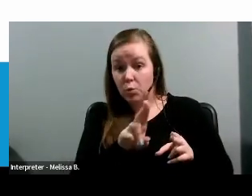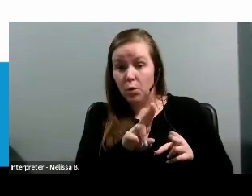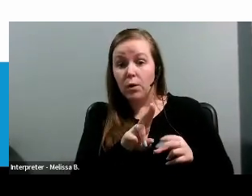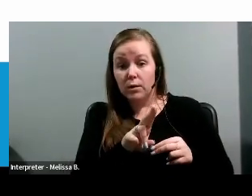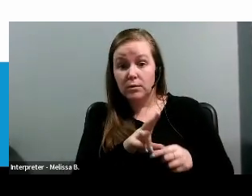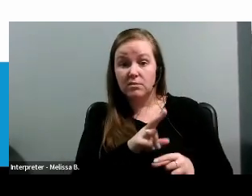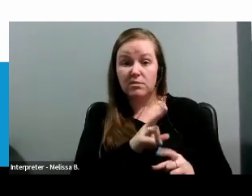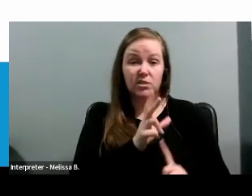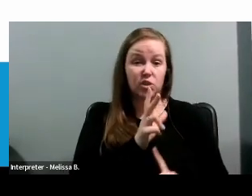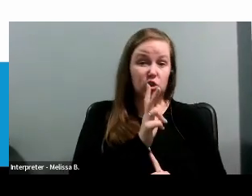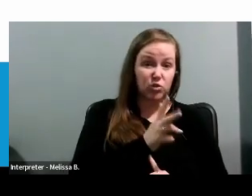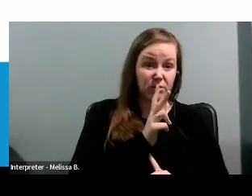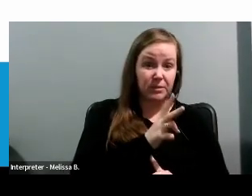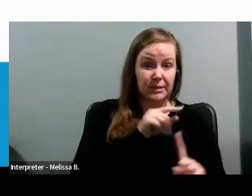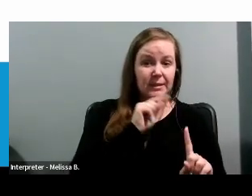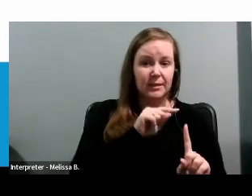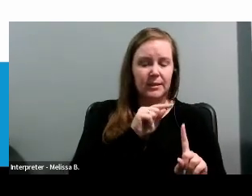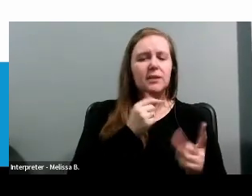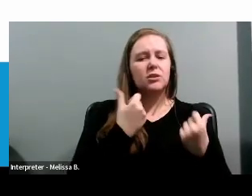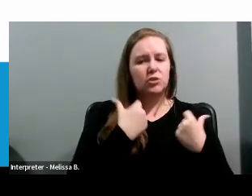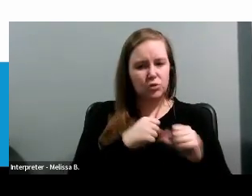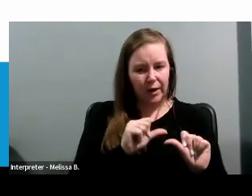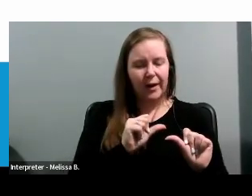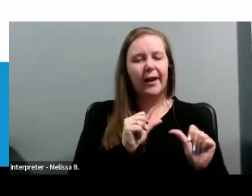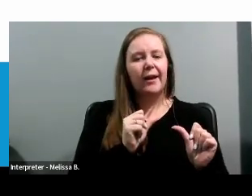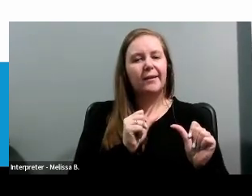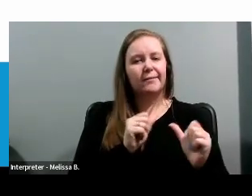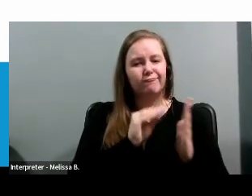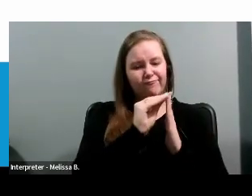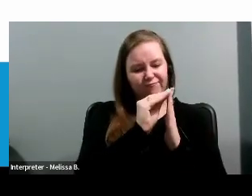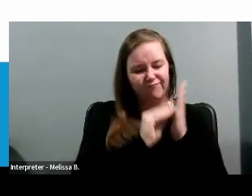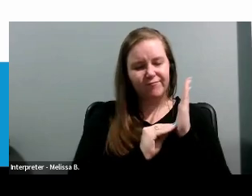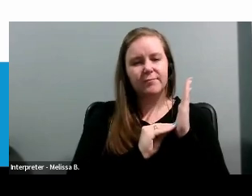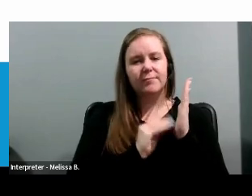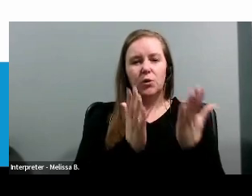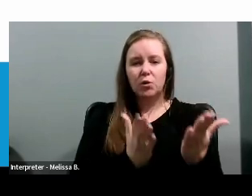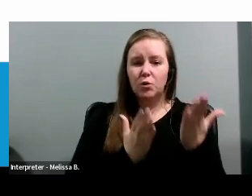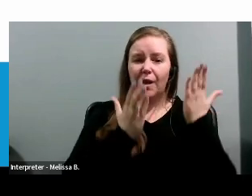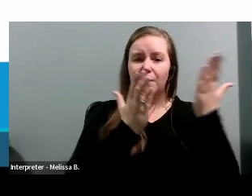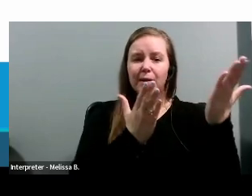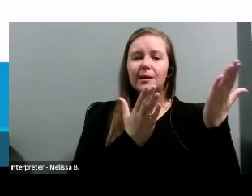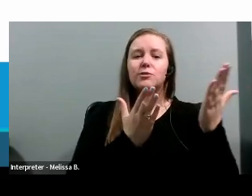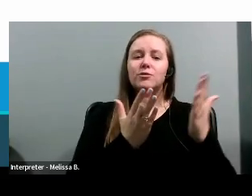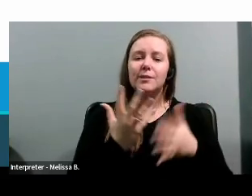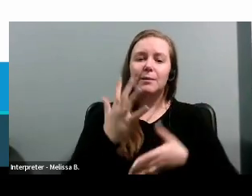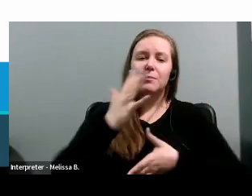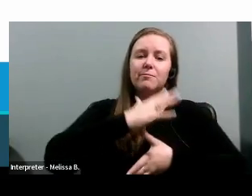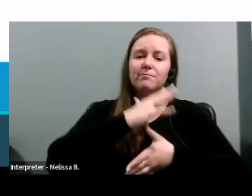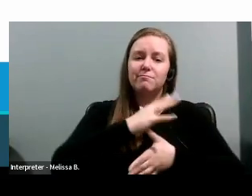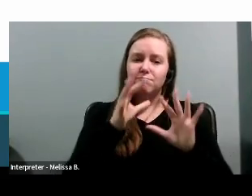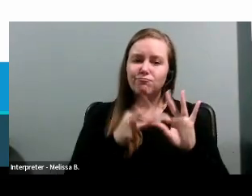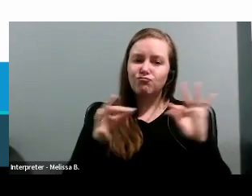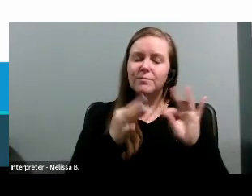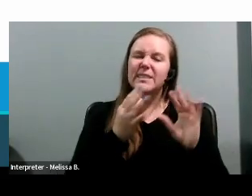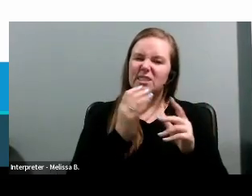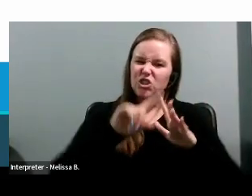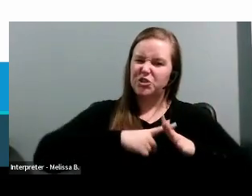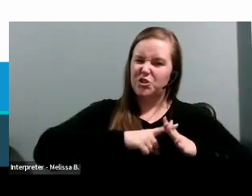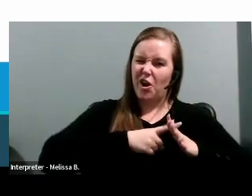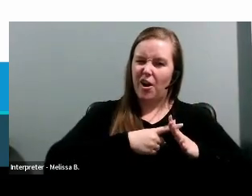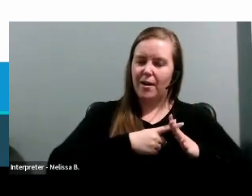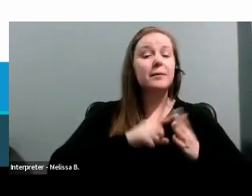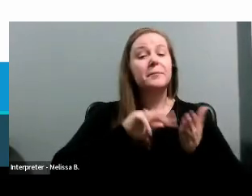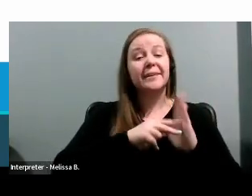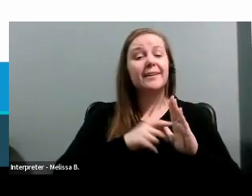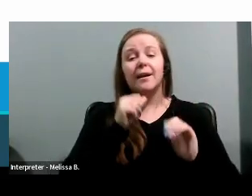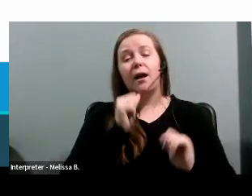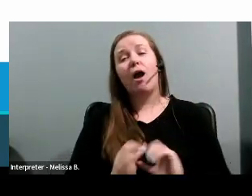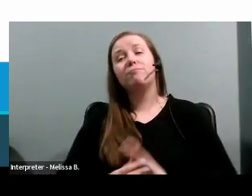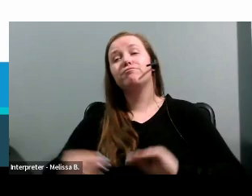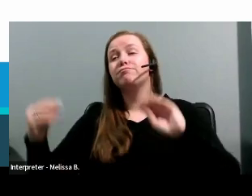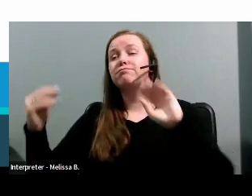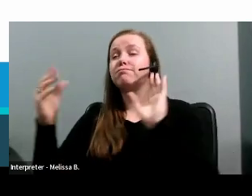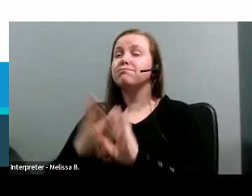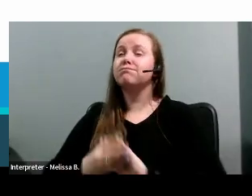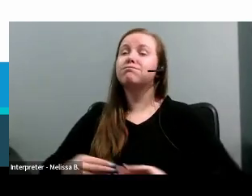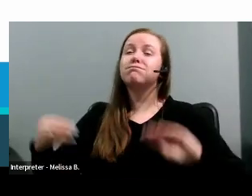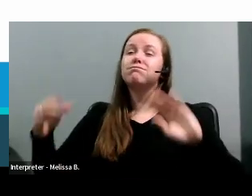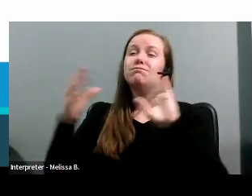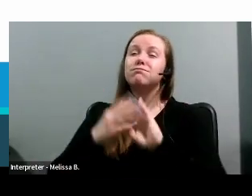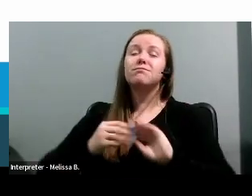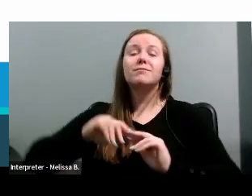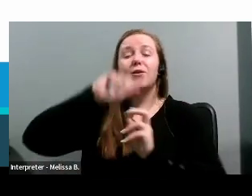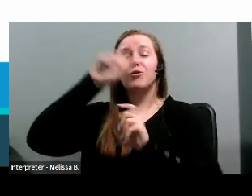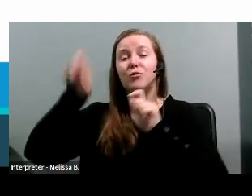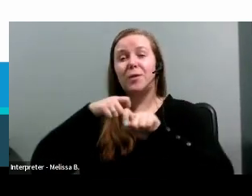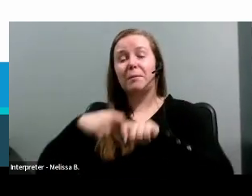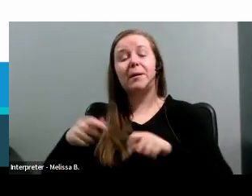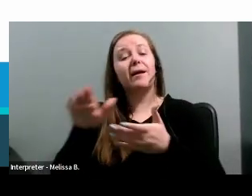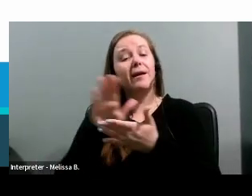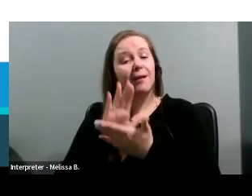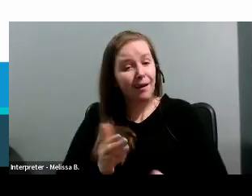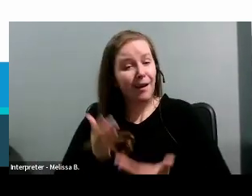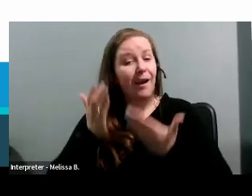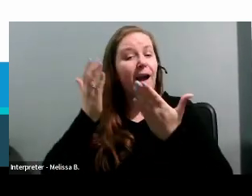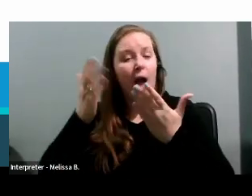Shannon Spencer (she/her): Probably try putting your recommendations and key messages at the start, so the important parts are not cut off if you're… if you run out of time, so the committee are able to hear those important parts.